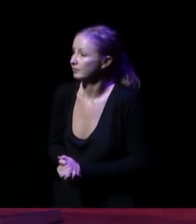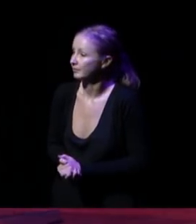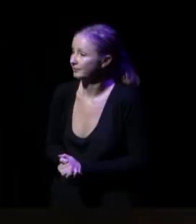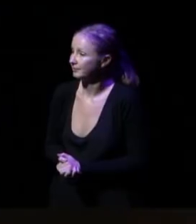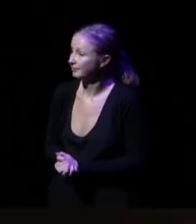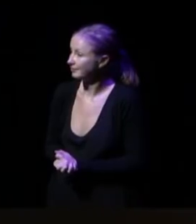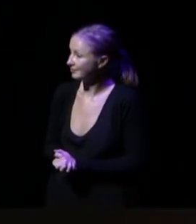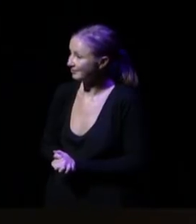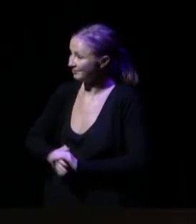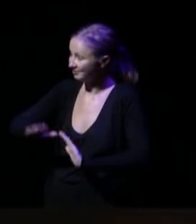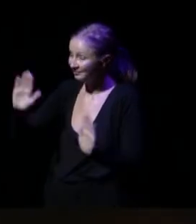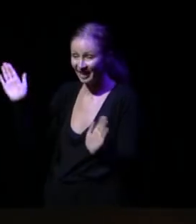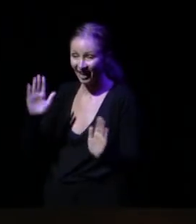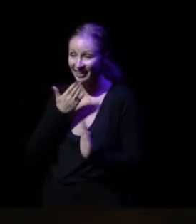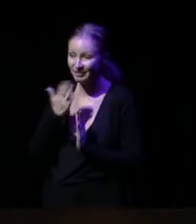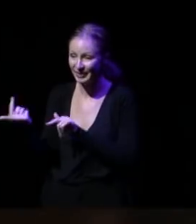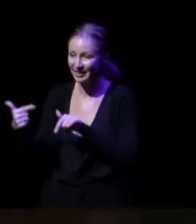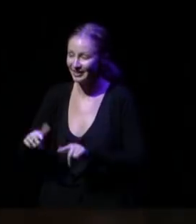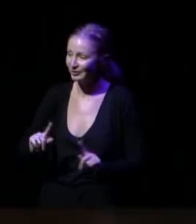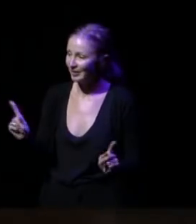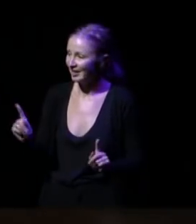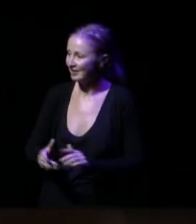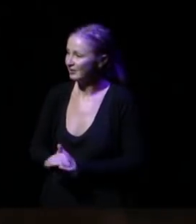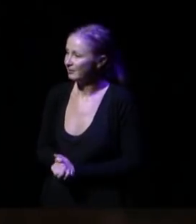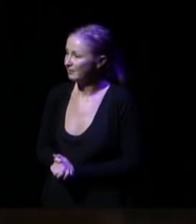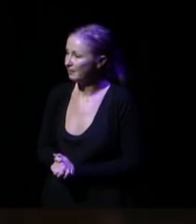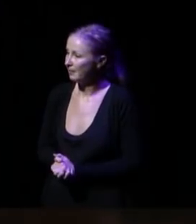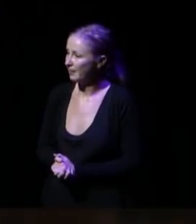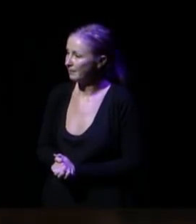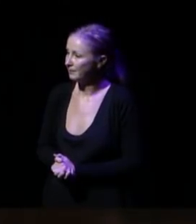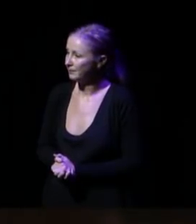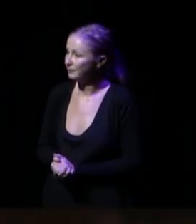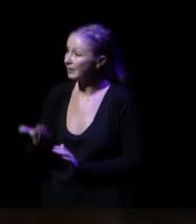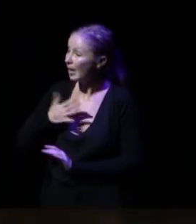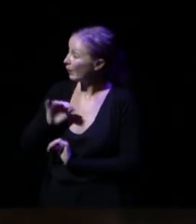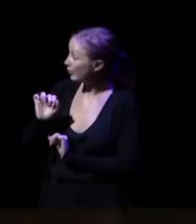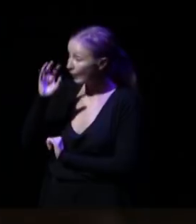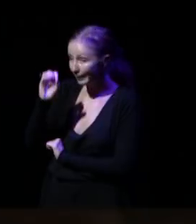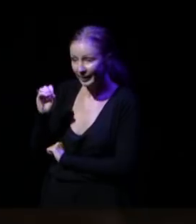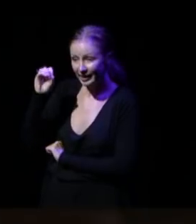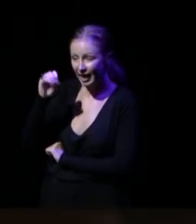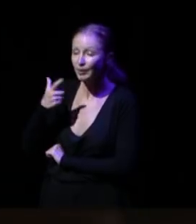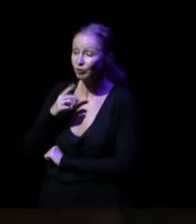Thank you for being here today. I just kind of wanted to get your thoughts. I was having a conversation with someone recently,